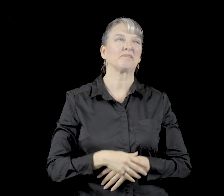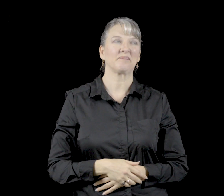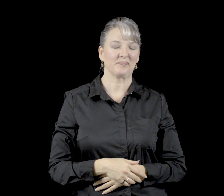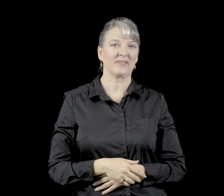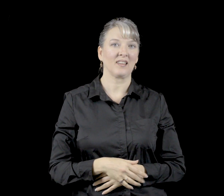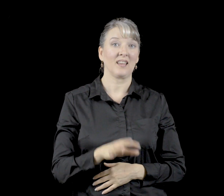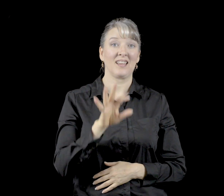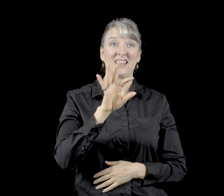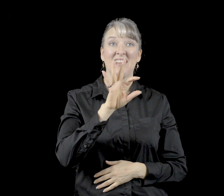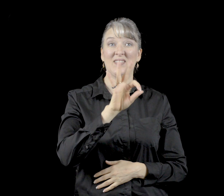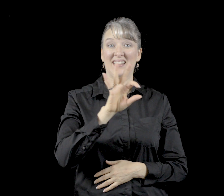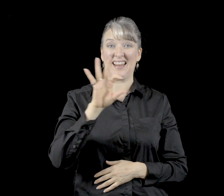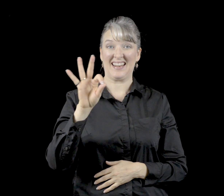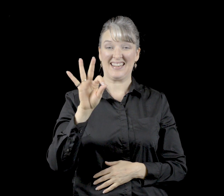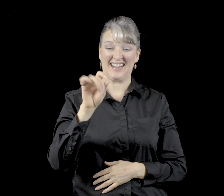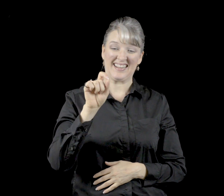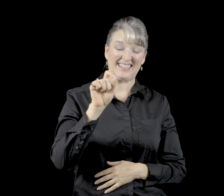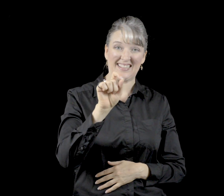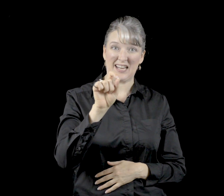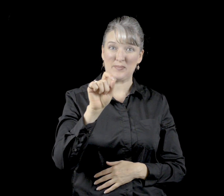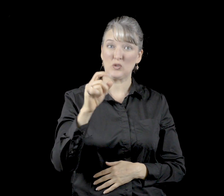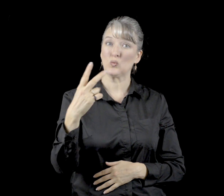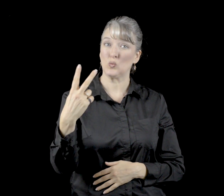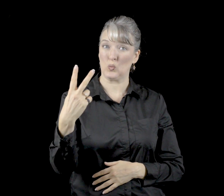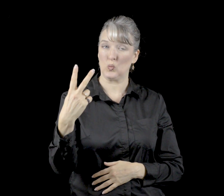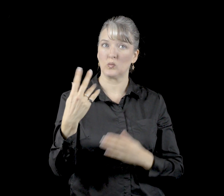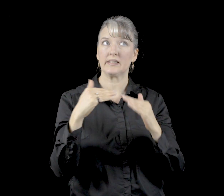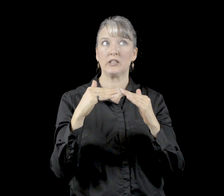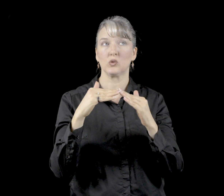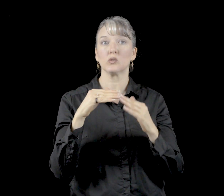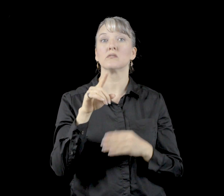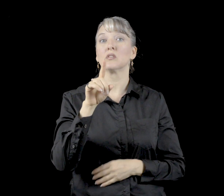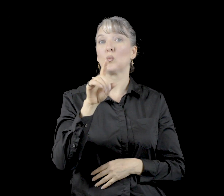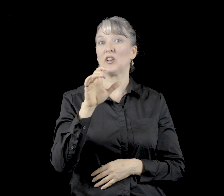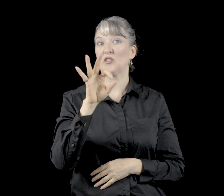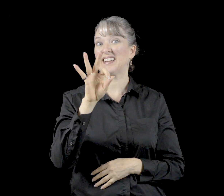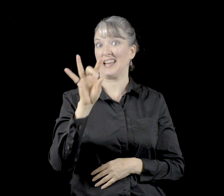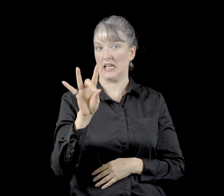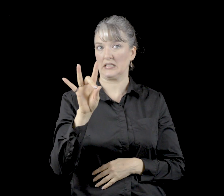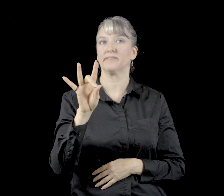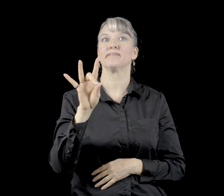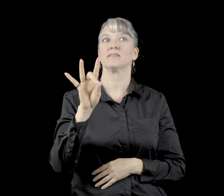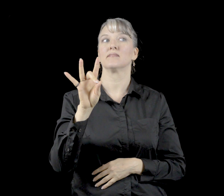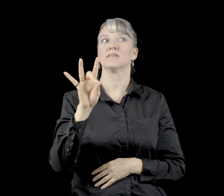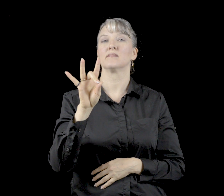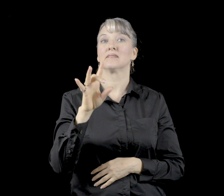99 x 2 = 198